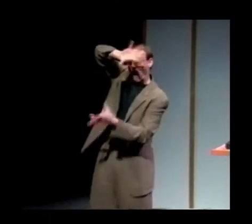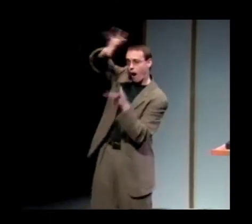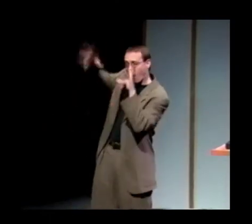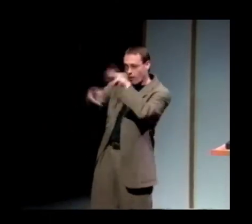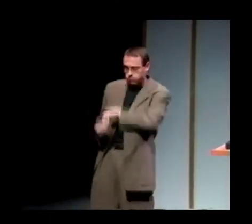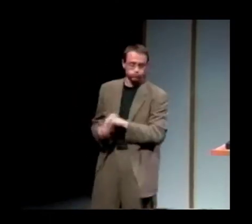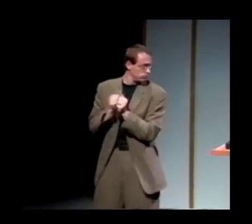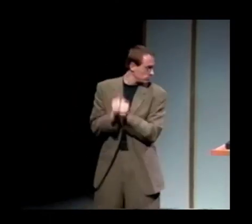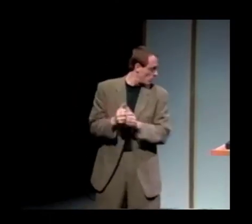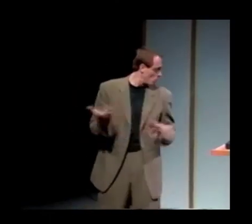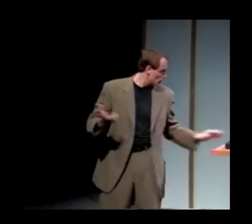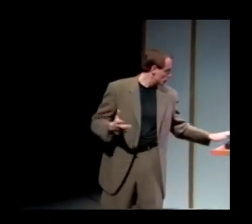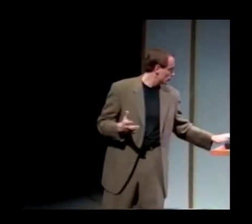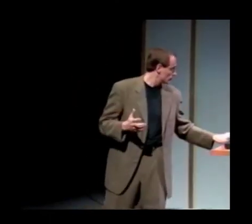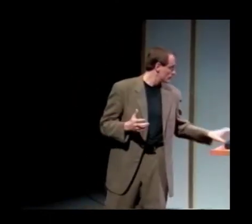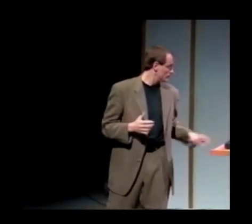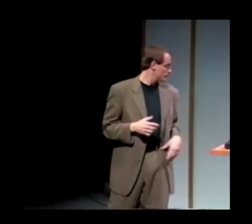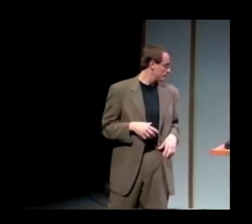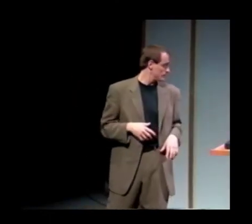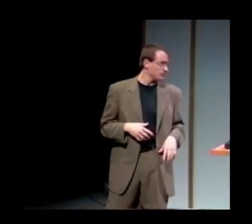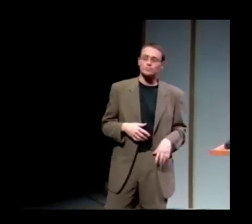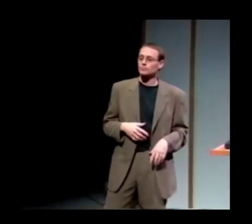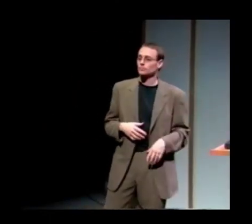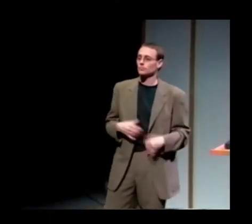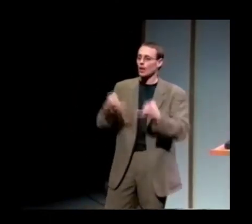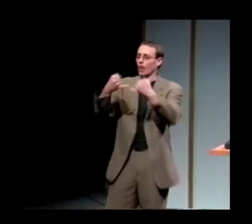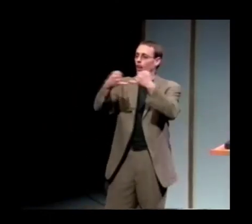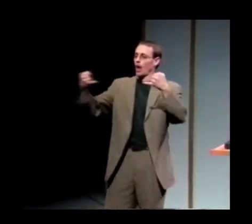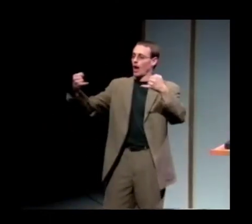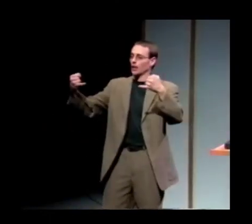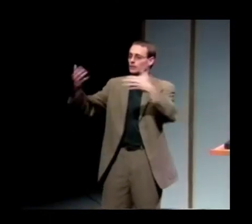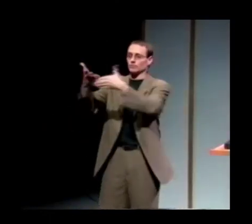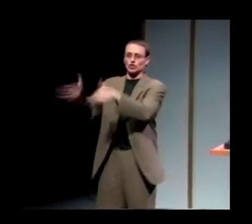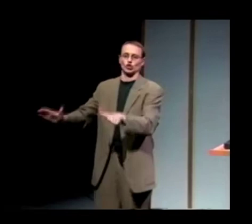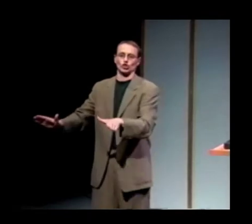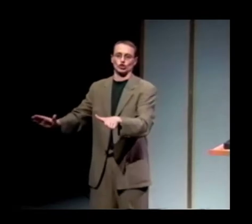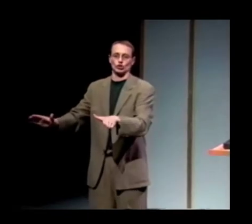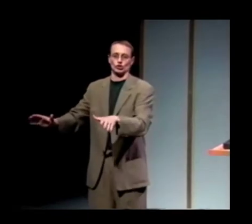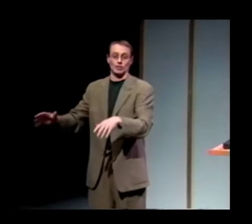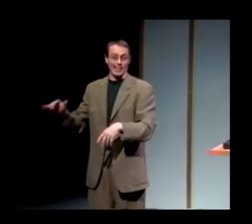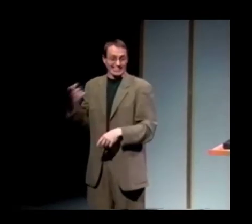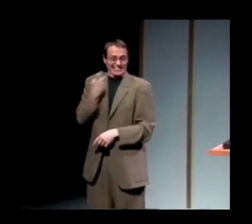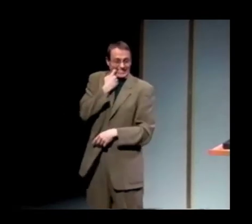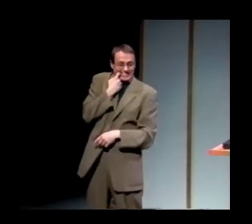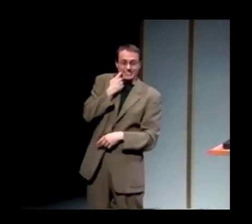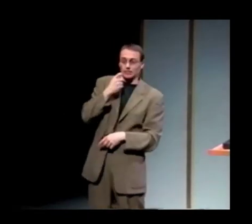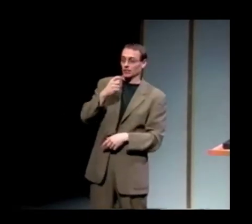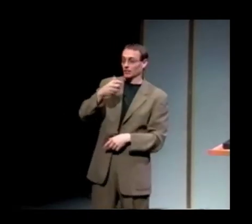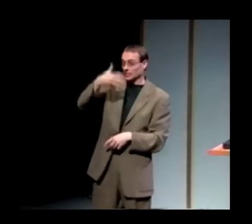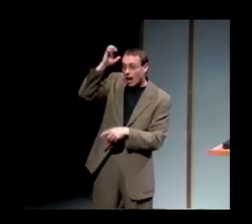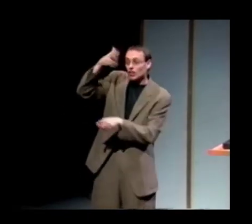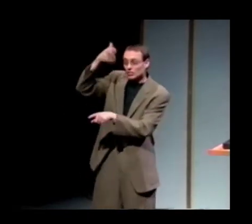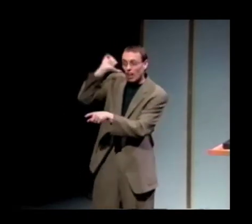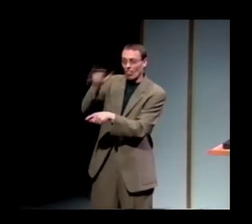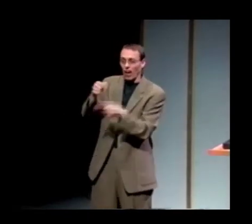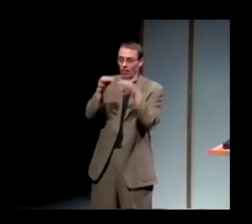AND THAT ALL-- ALL THESE PARAMETERS MAKE A LINE DIVISION